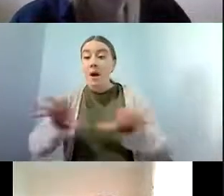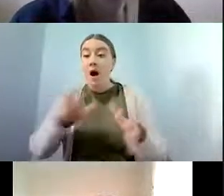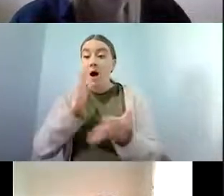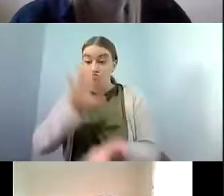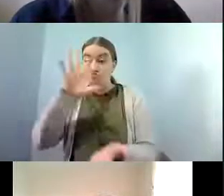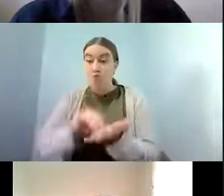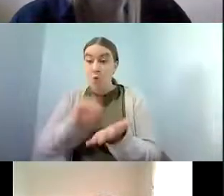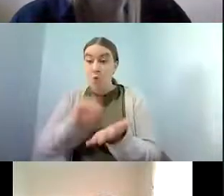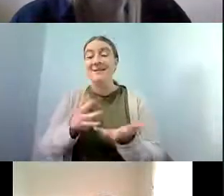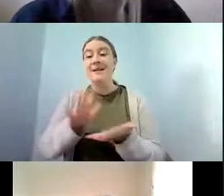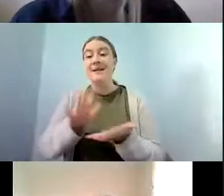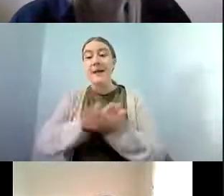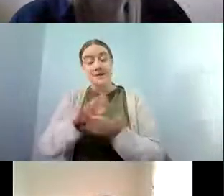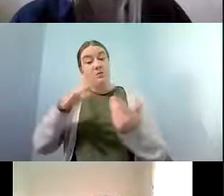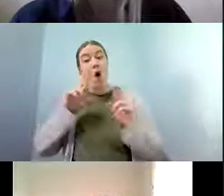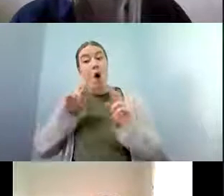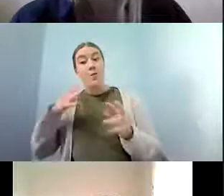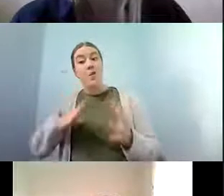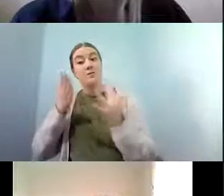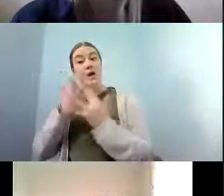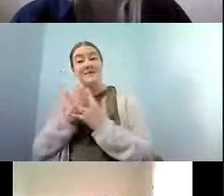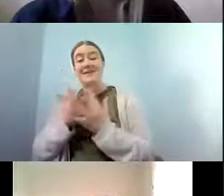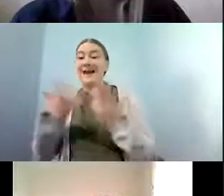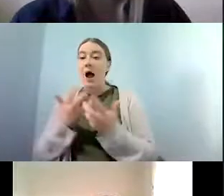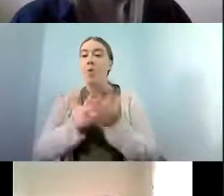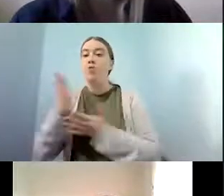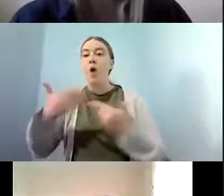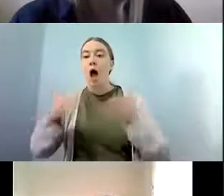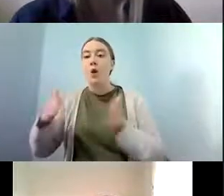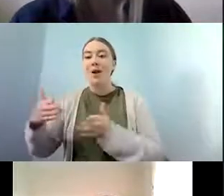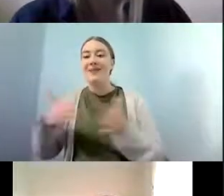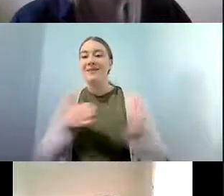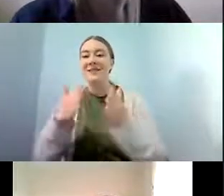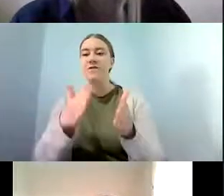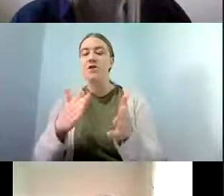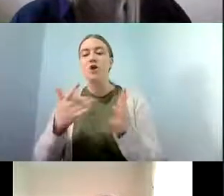to make it accessible on the unlocking the severn youtube channel and within the next week or so